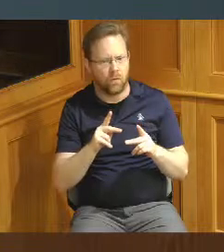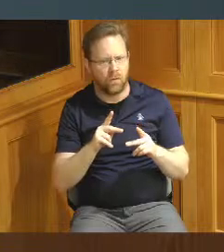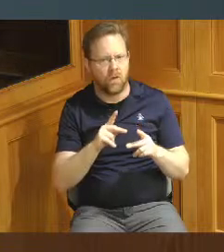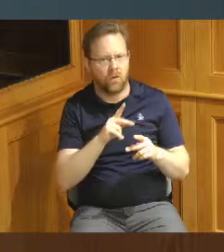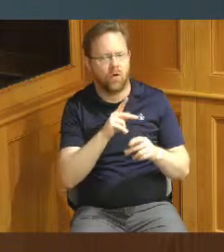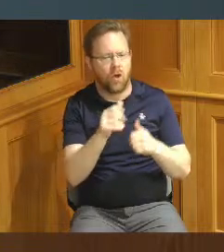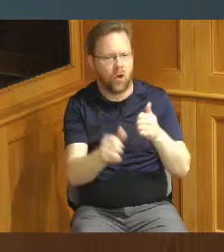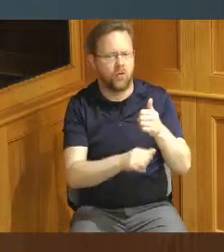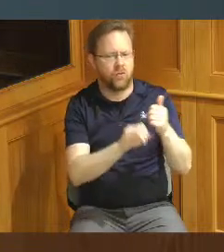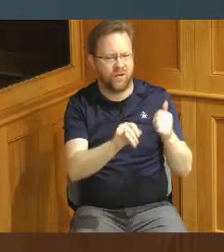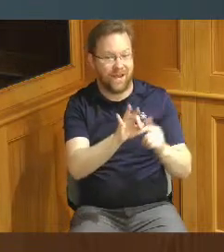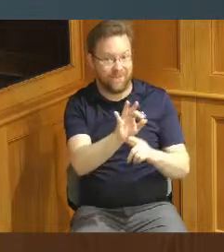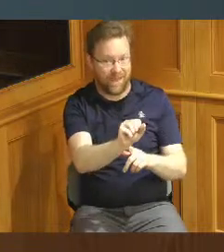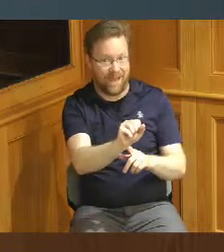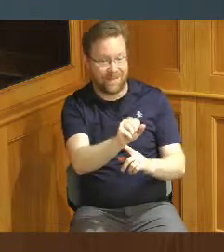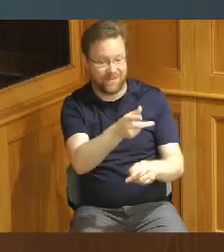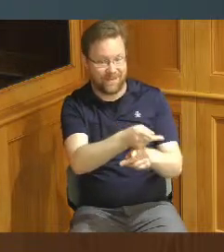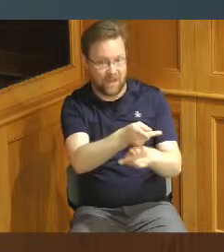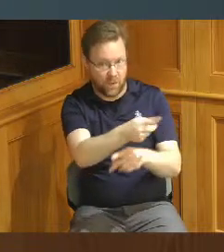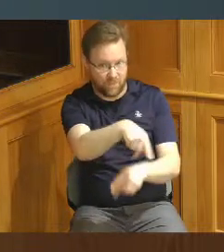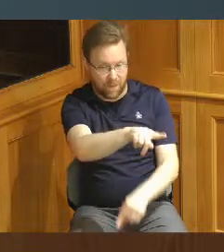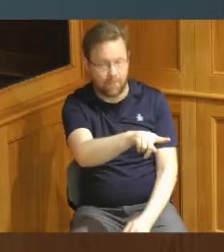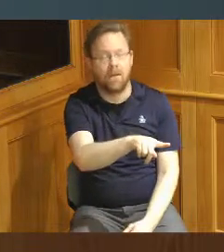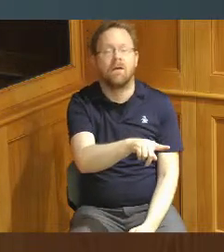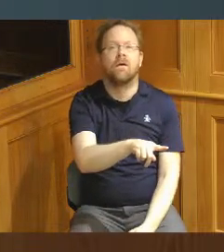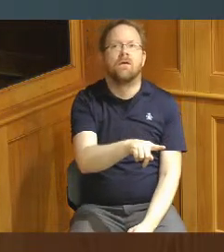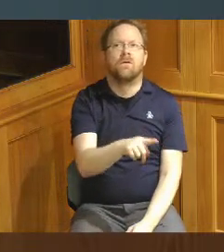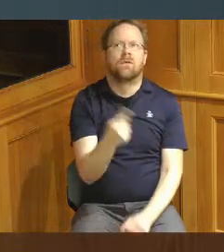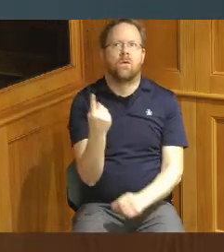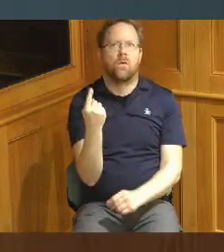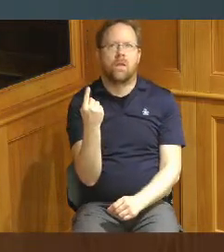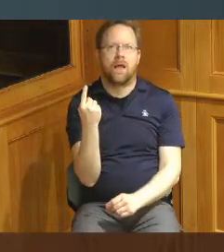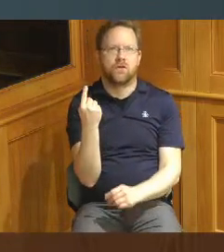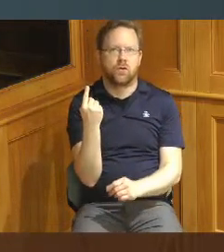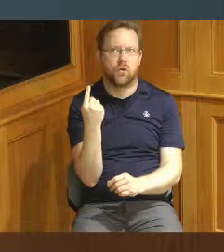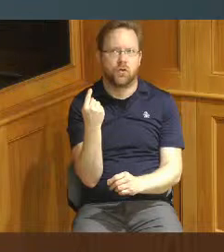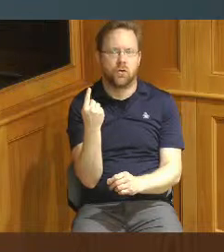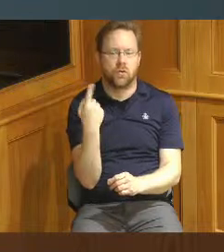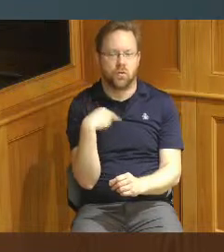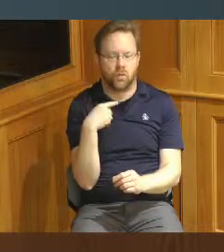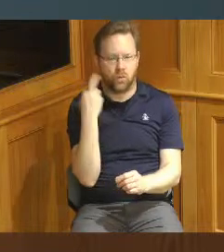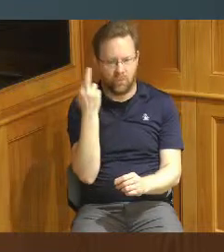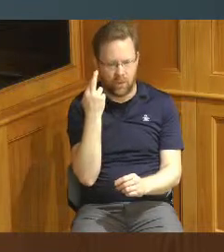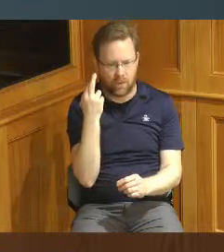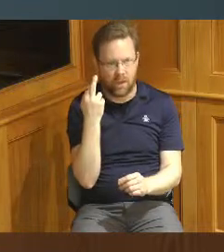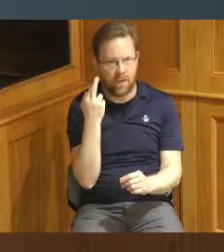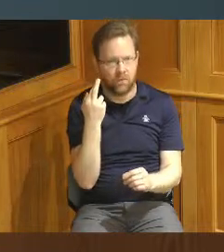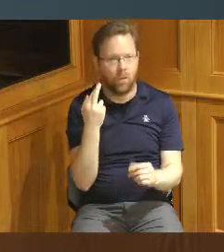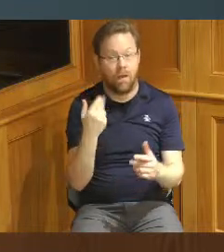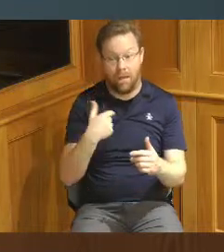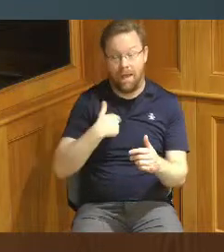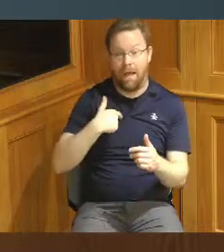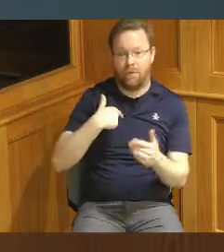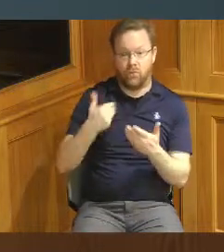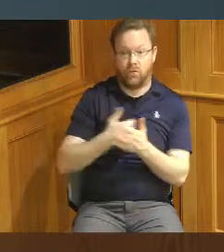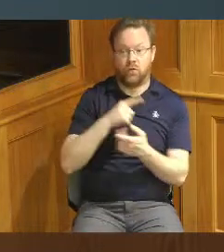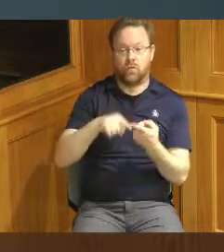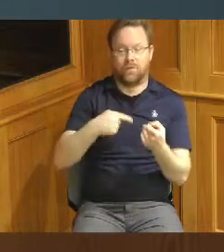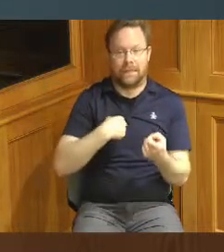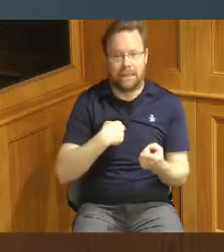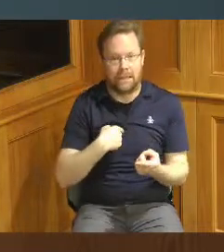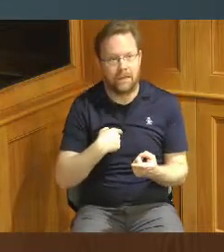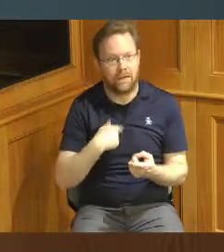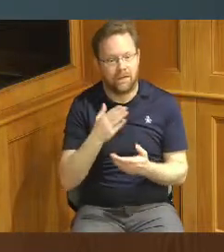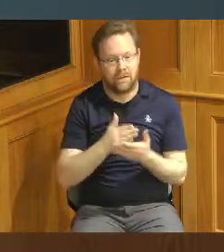a silent prayer and Pledge of Allegiance I would just ask to keep the Kelly family and friends